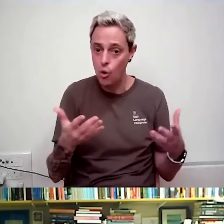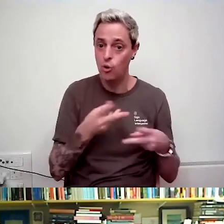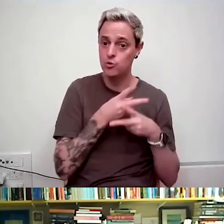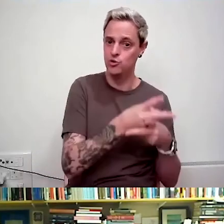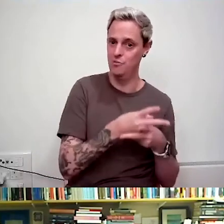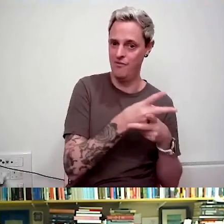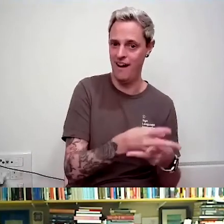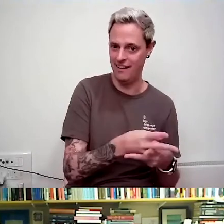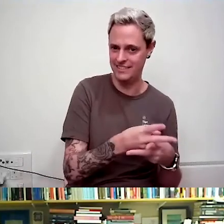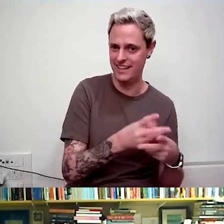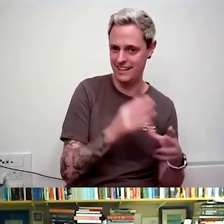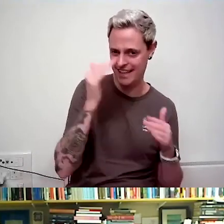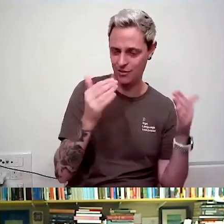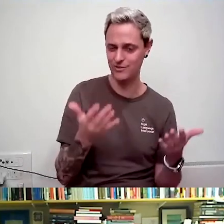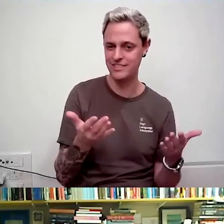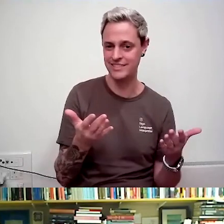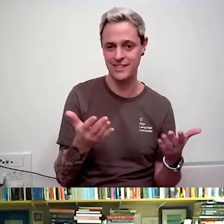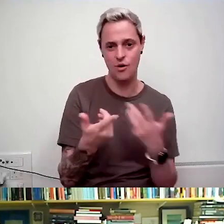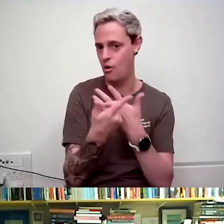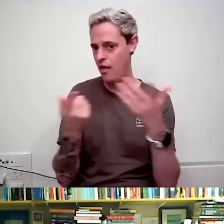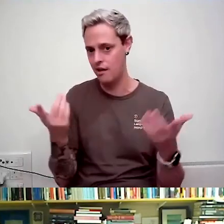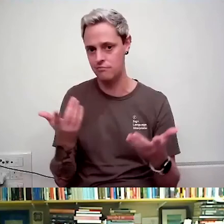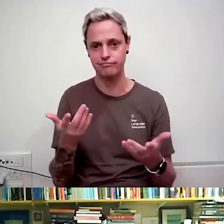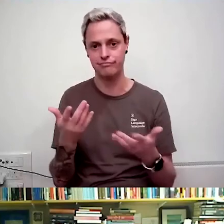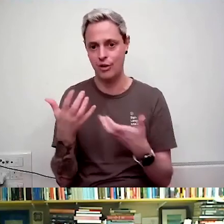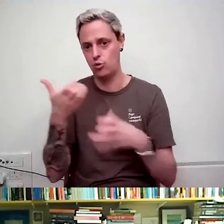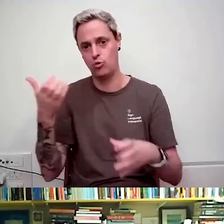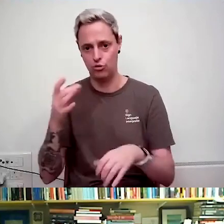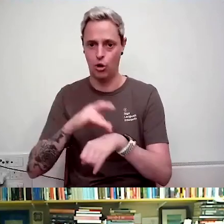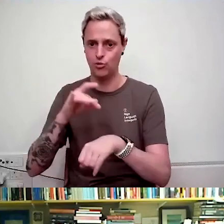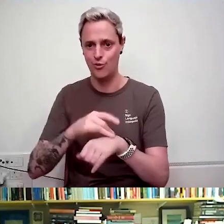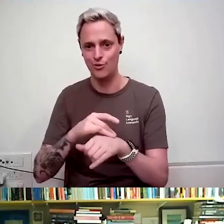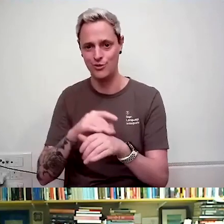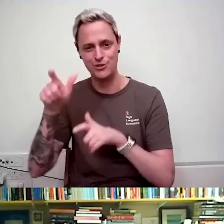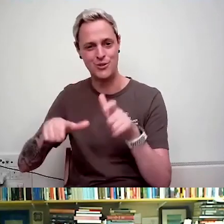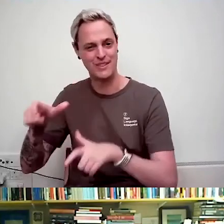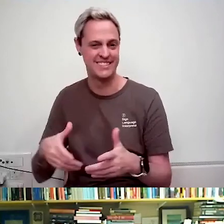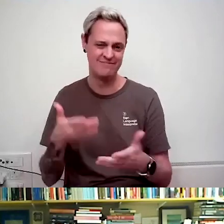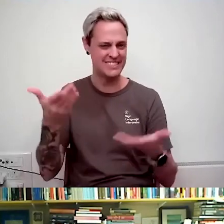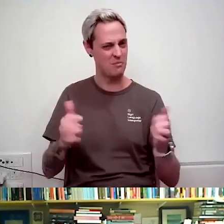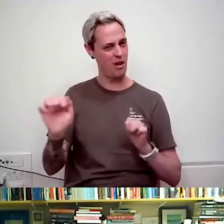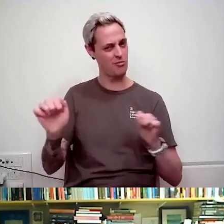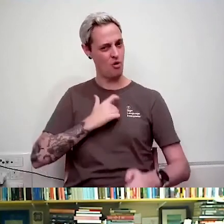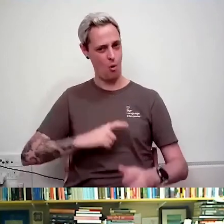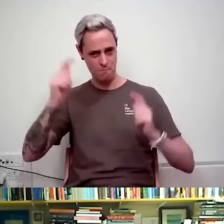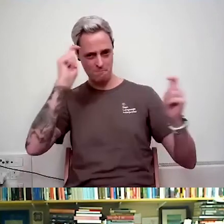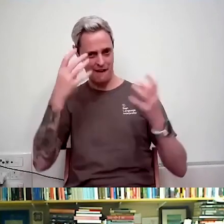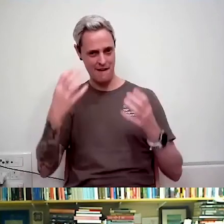you know, highly articulate doctoral students.